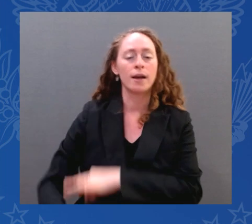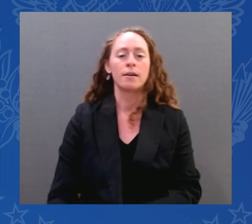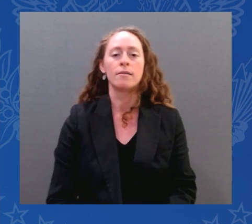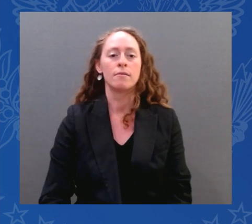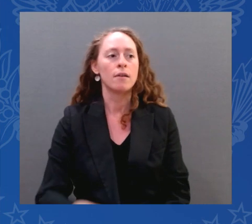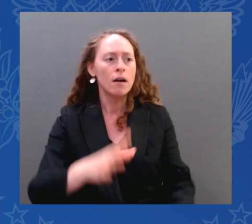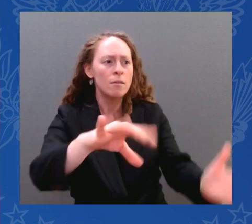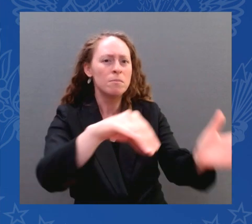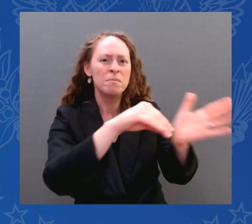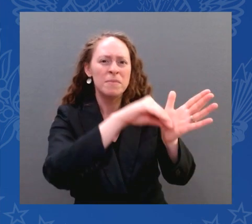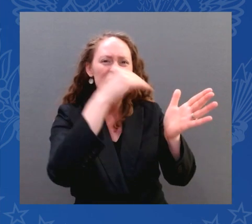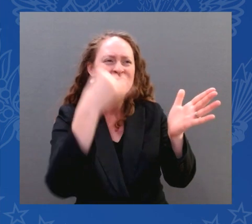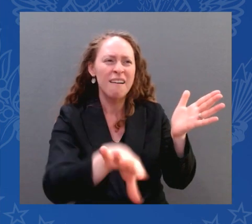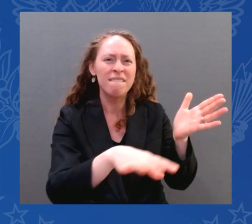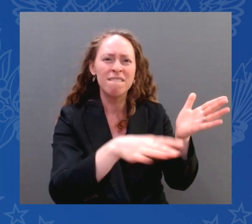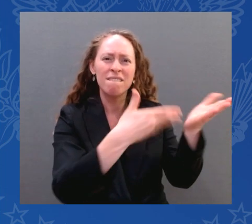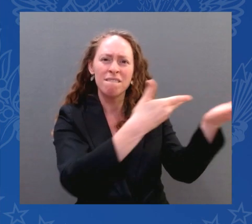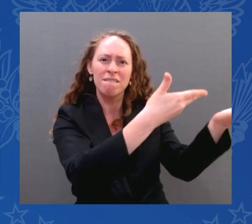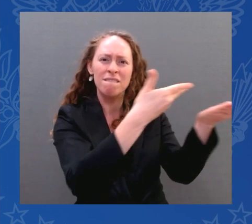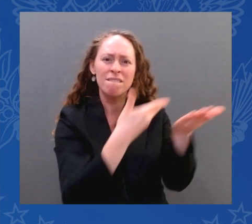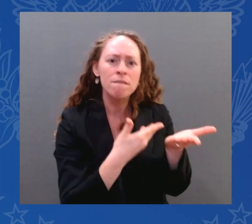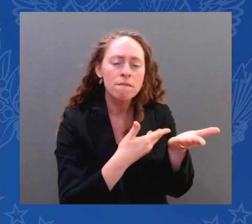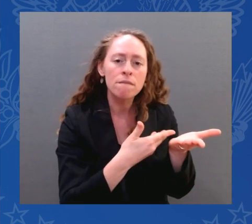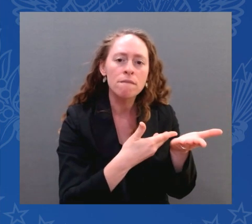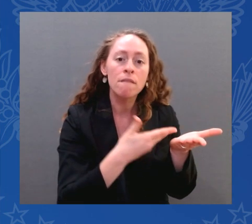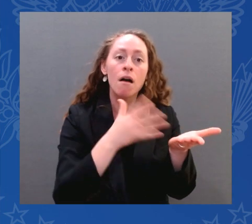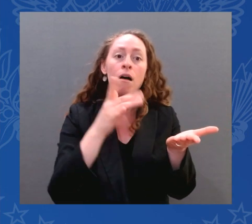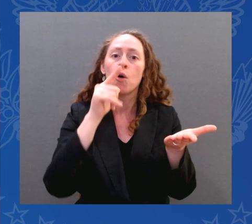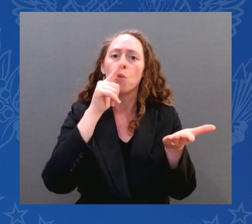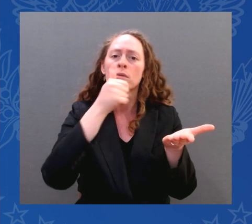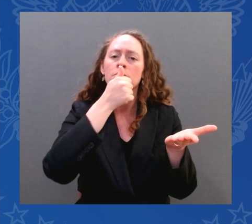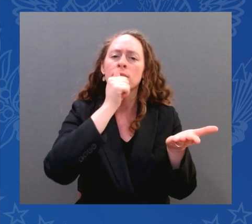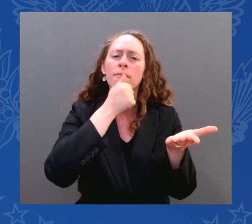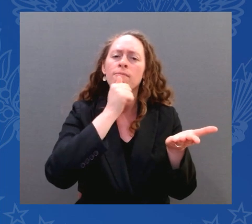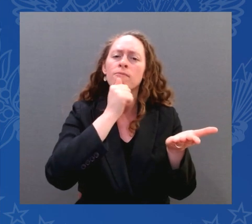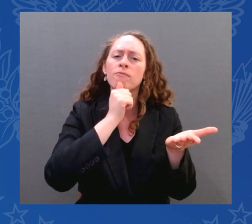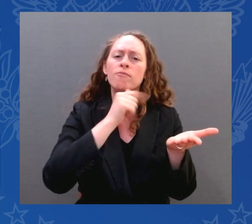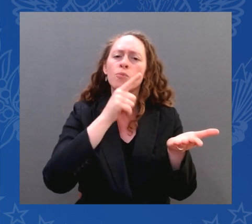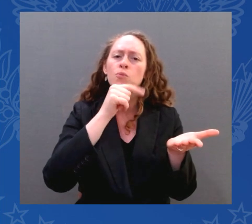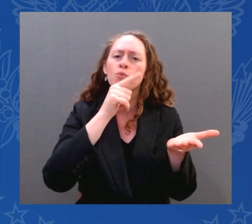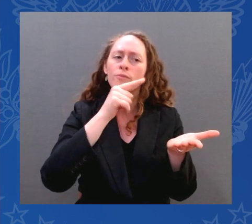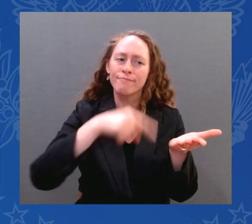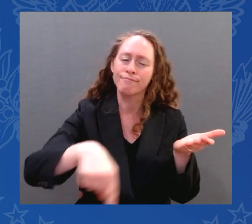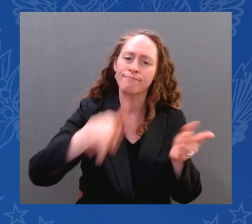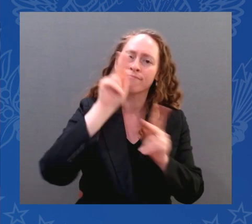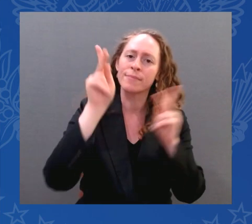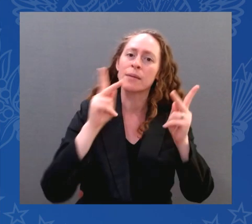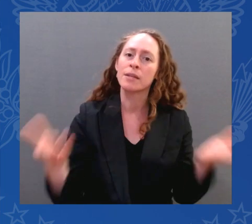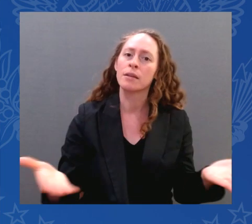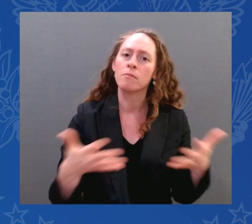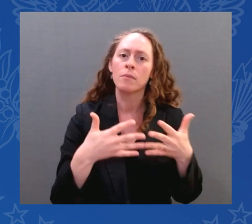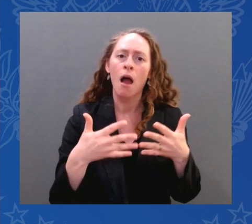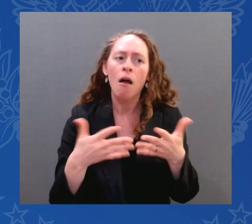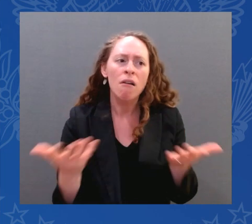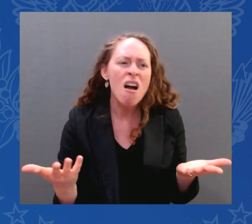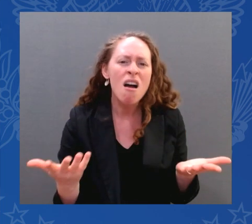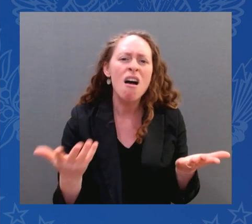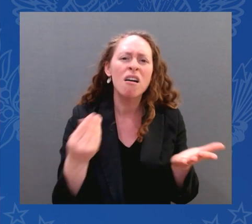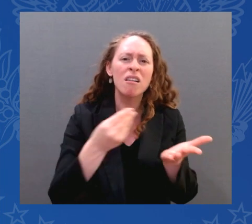because they could. Furniture, appliances, clothing, anything and everything across the Pacific on a ship from Asia